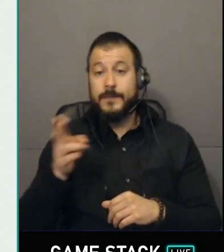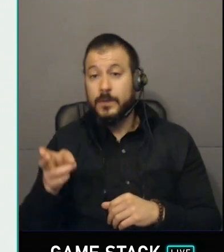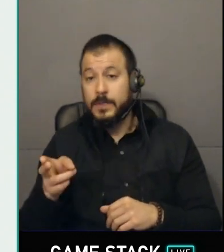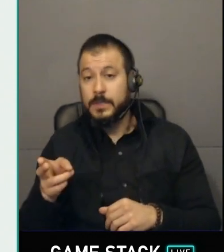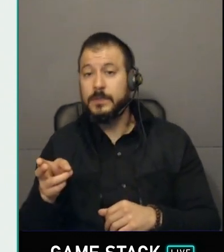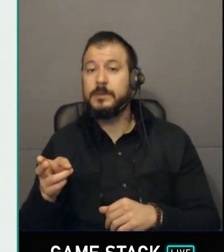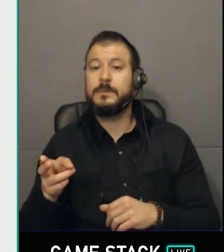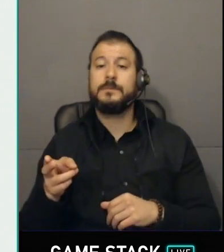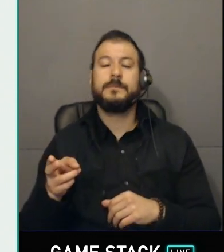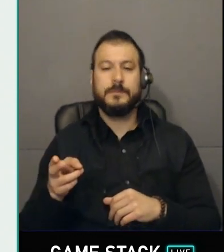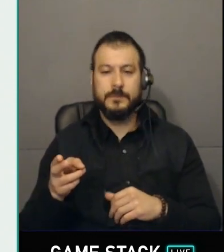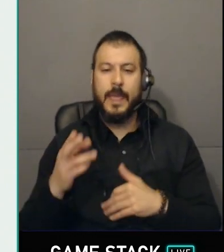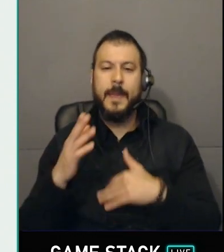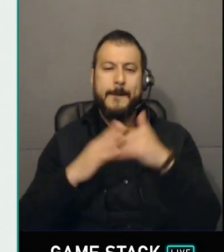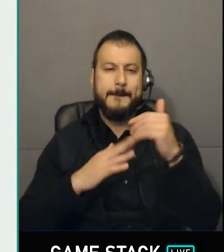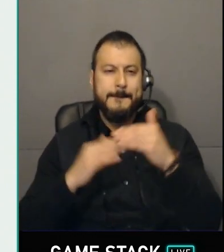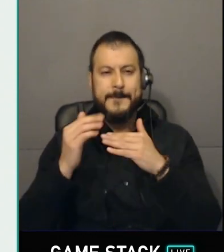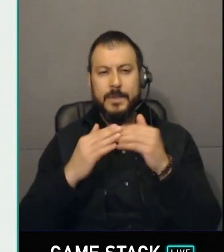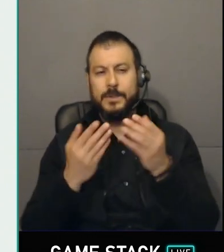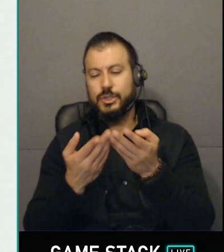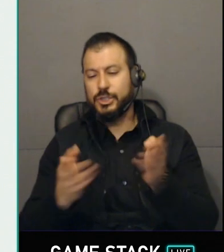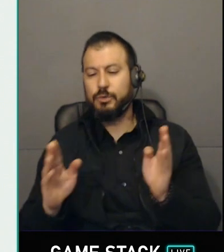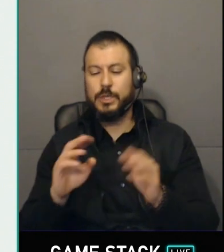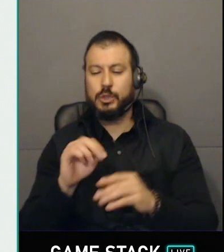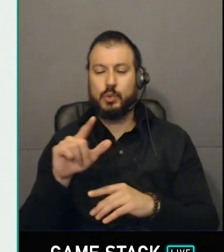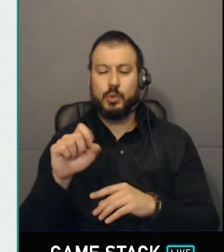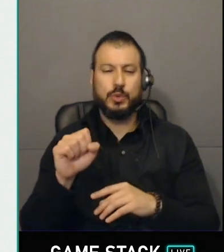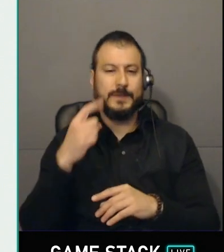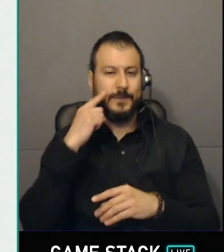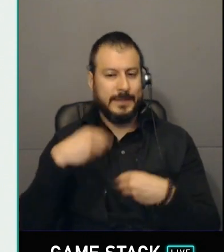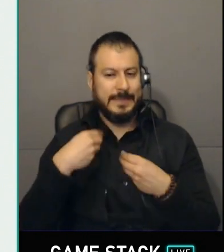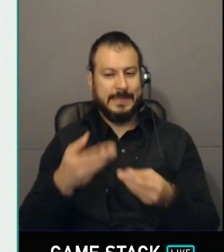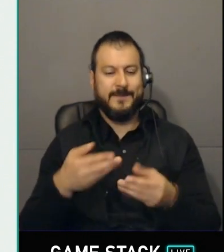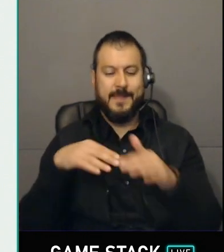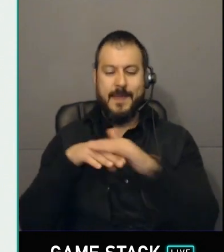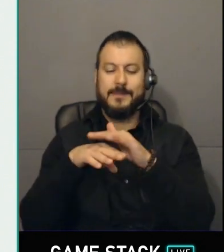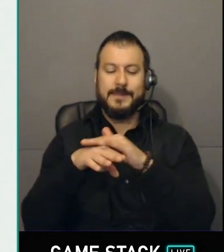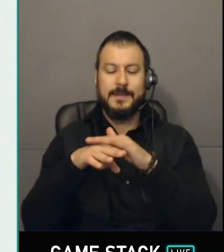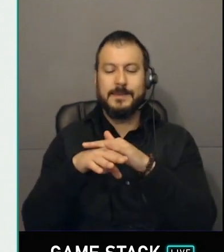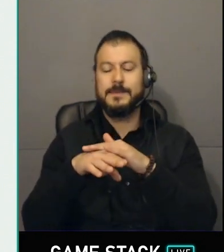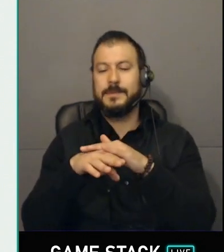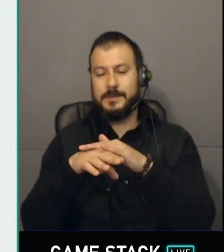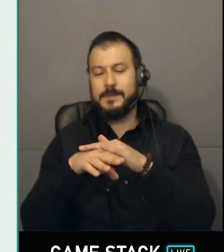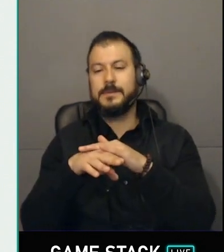building generalized tools for giving access to the sounds out of a sound engine,